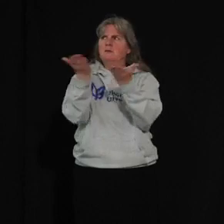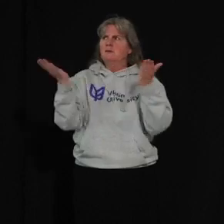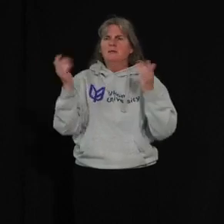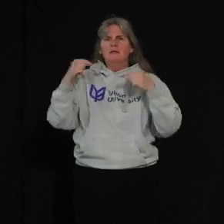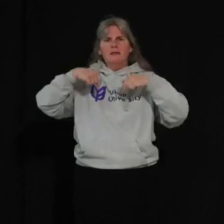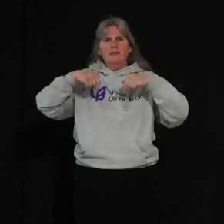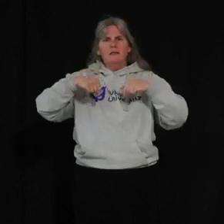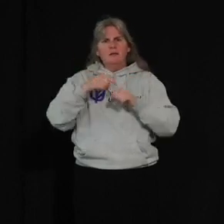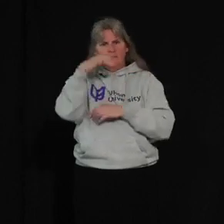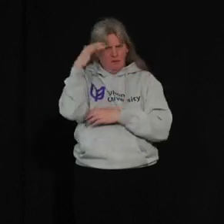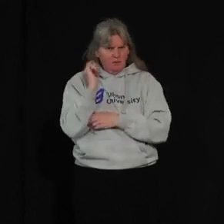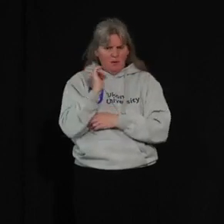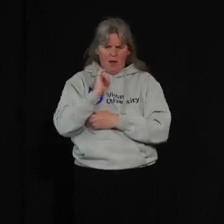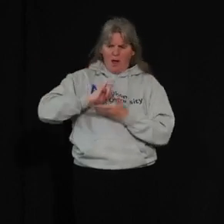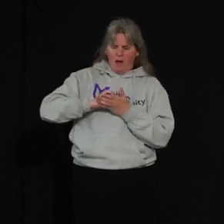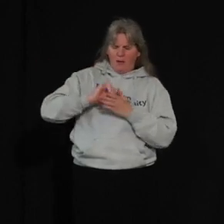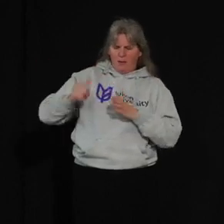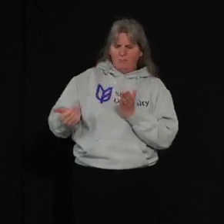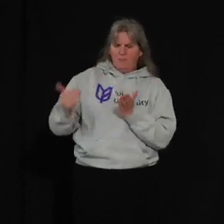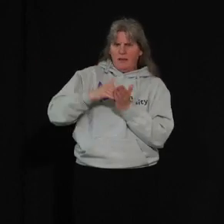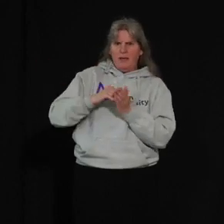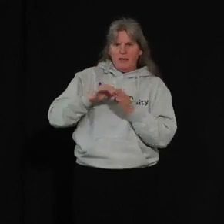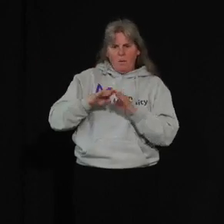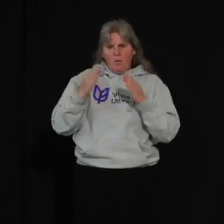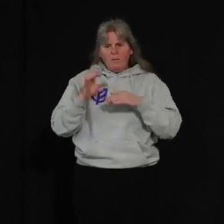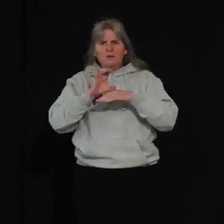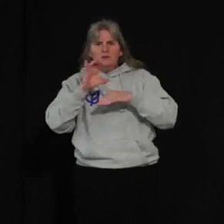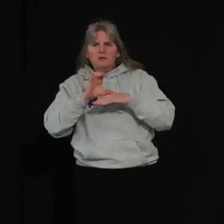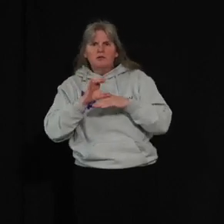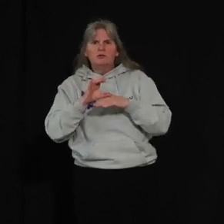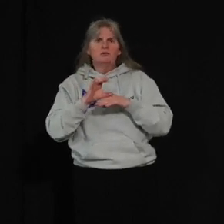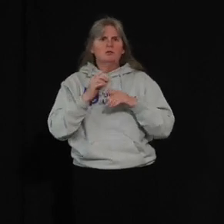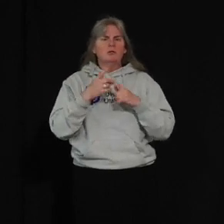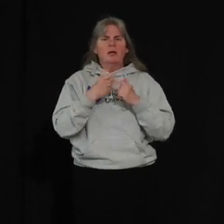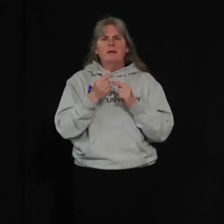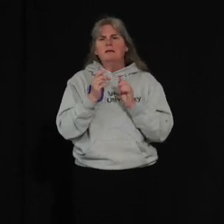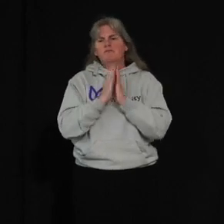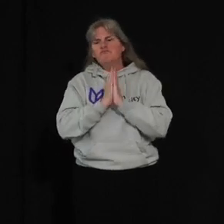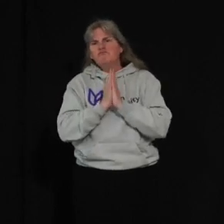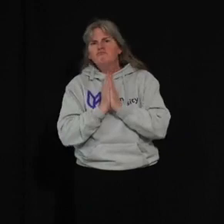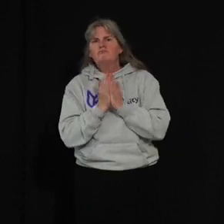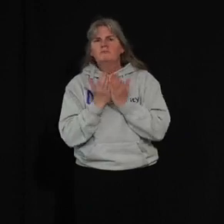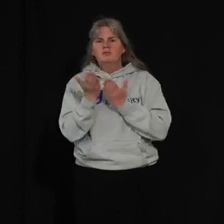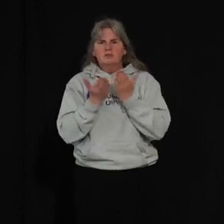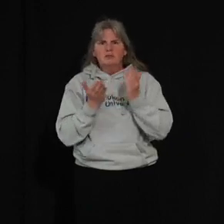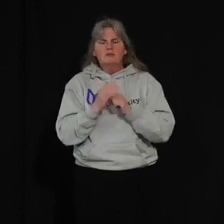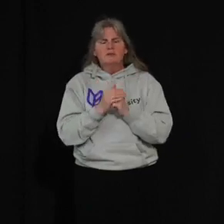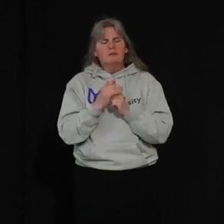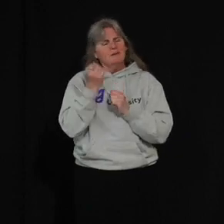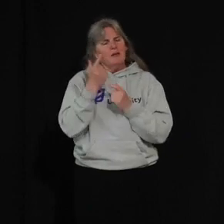determine if and how we can resurrect church services and other worship services,